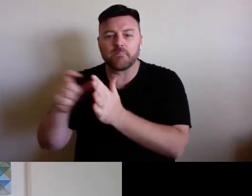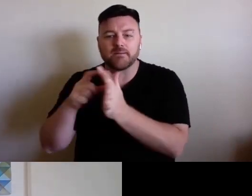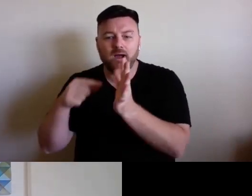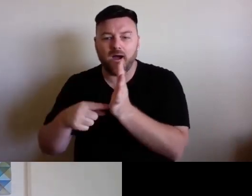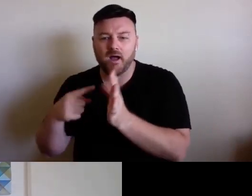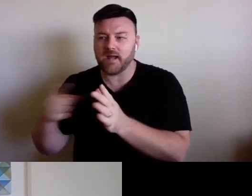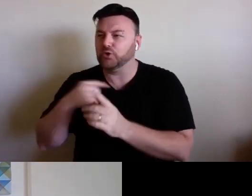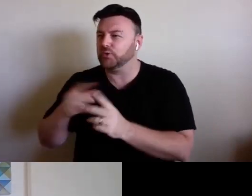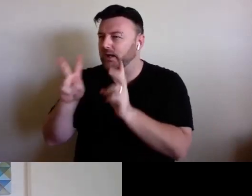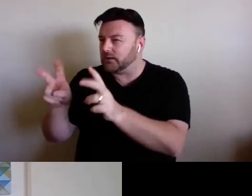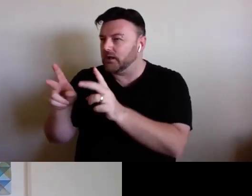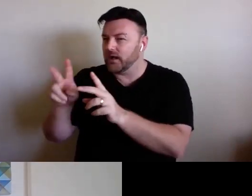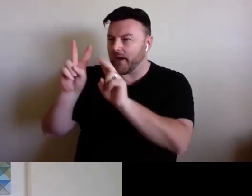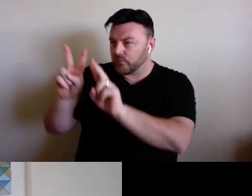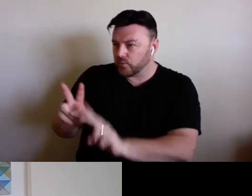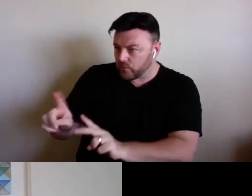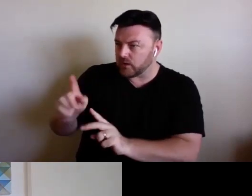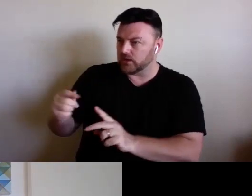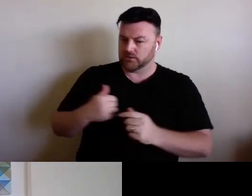do. The great thing about COVID-19 is we're all forced to do this